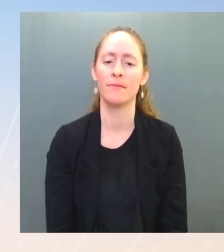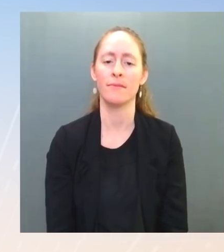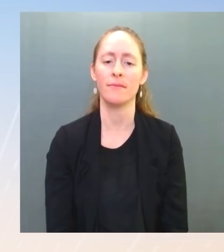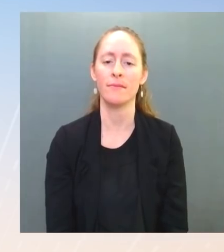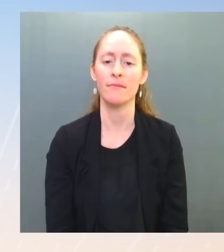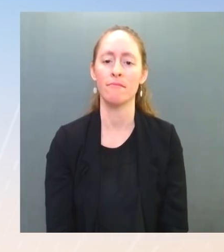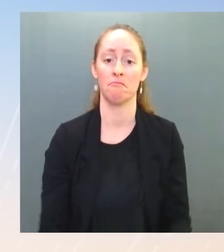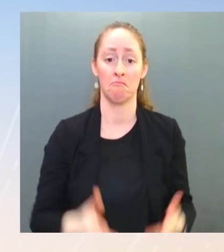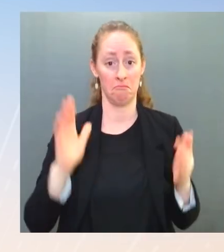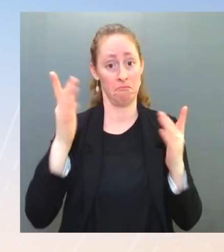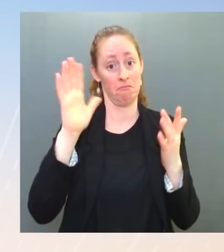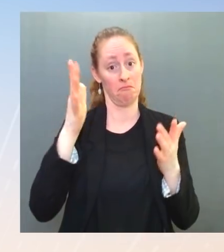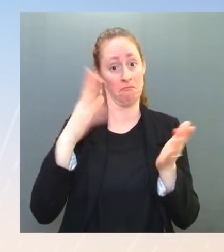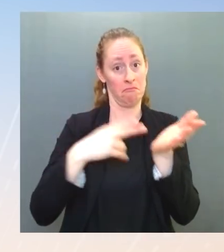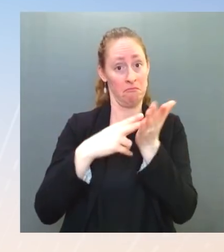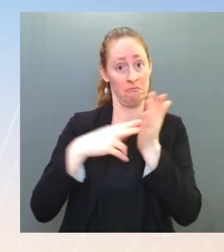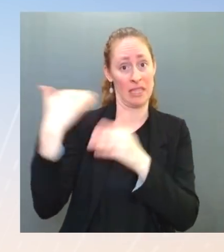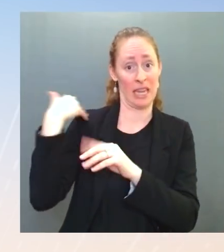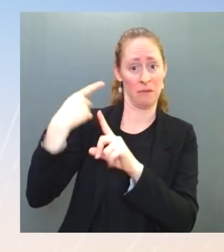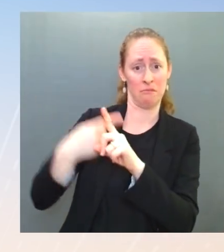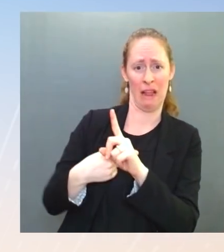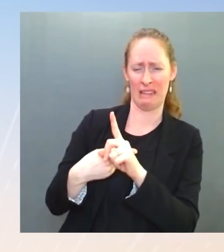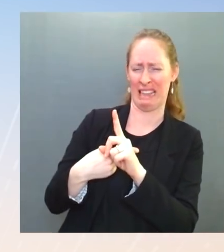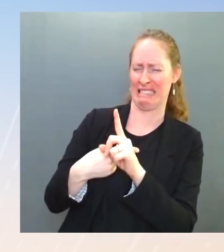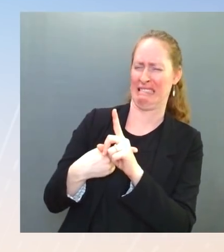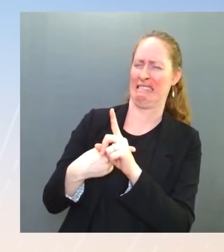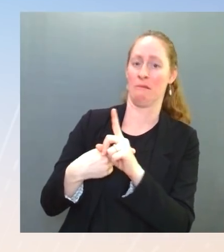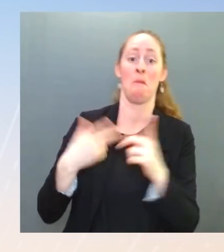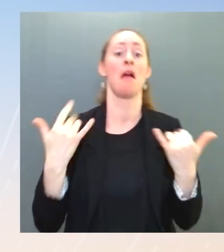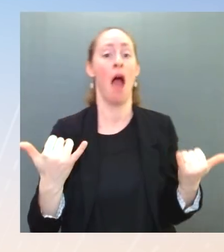but we expect March CPA, CPI headline inflation